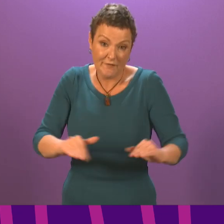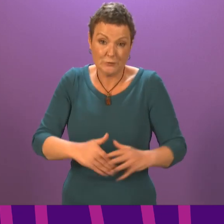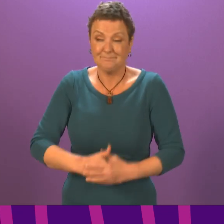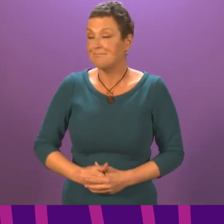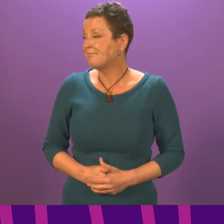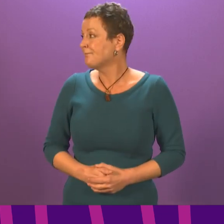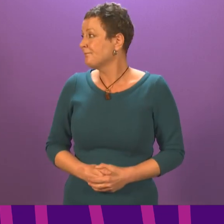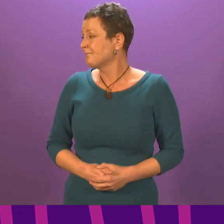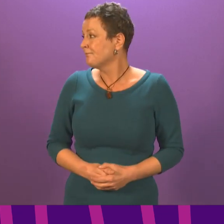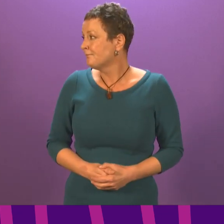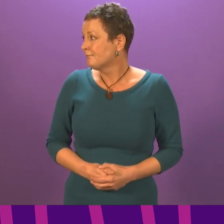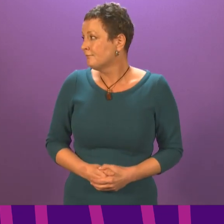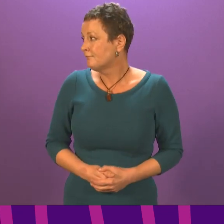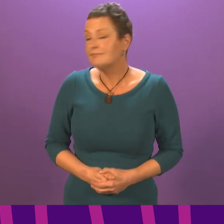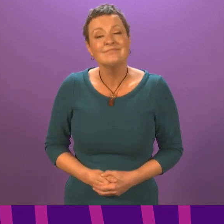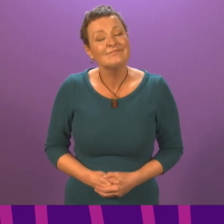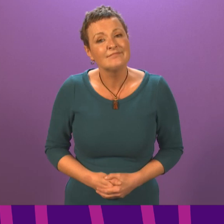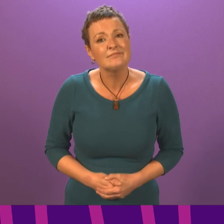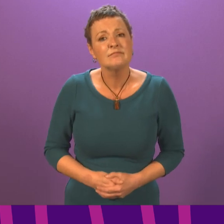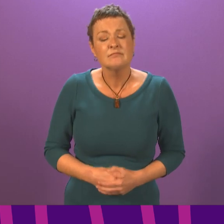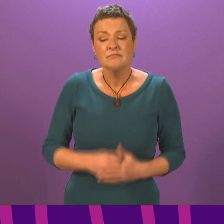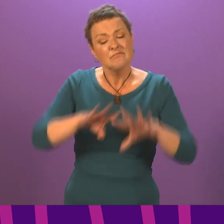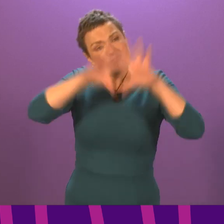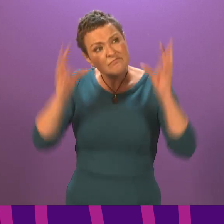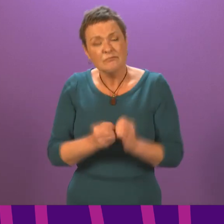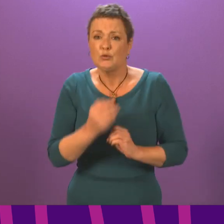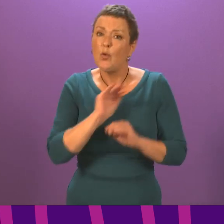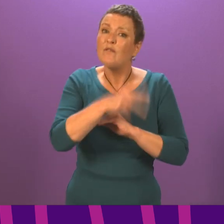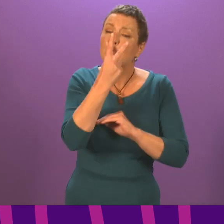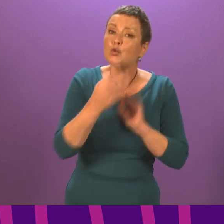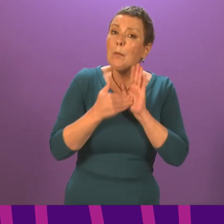vaccine in Scotland. They are pre-qualified for that vaccine for a mix of reasons such